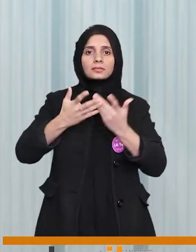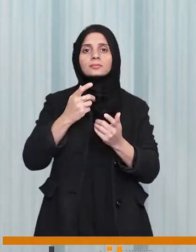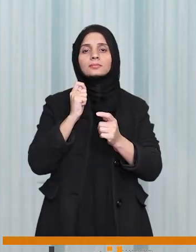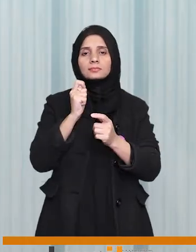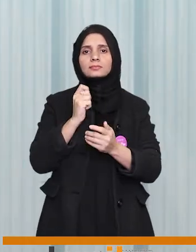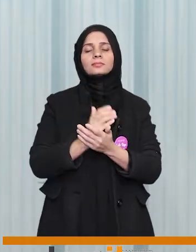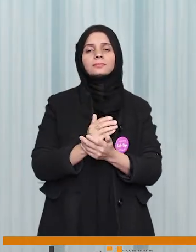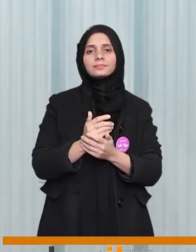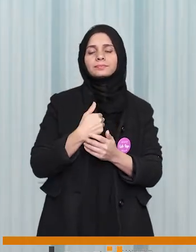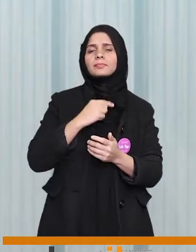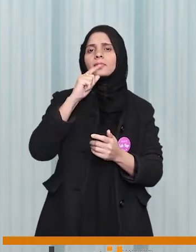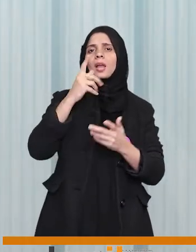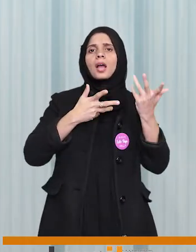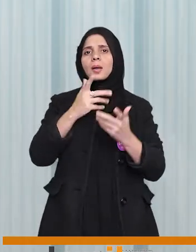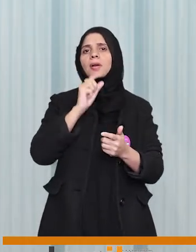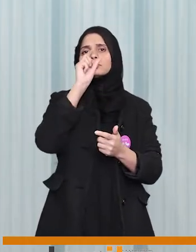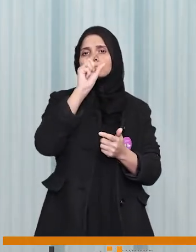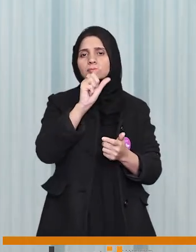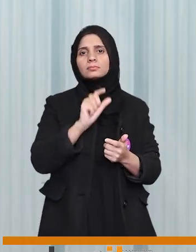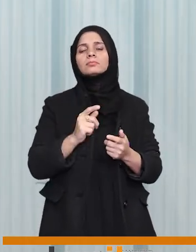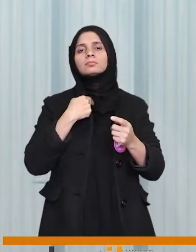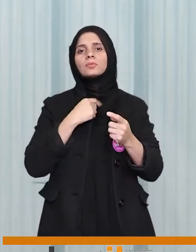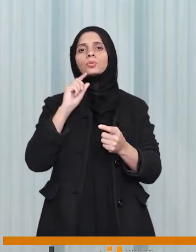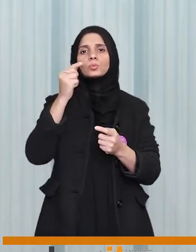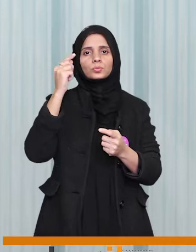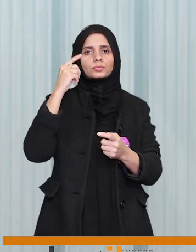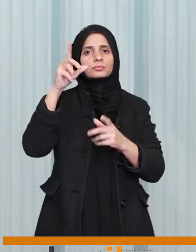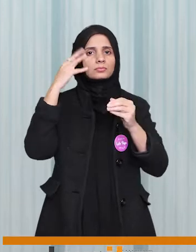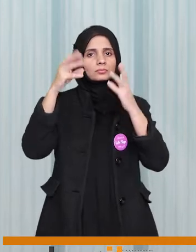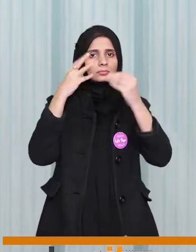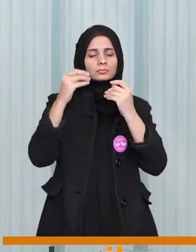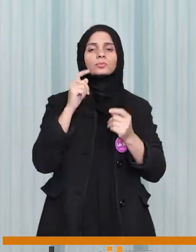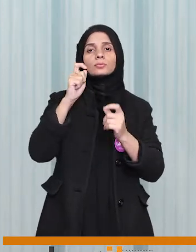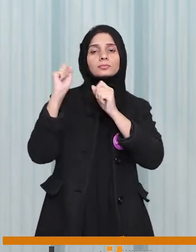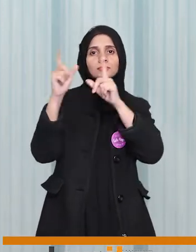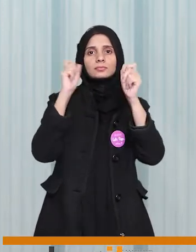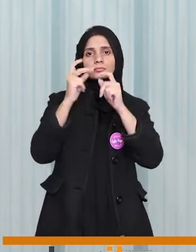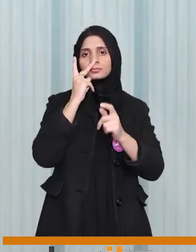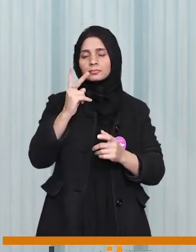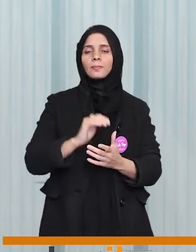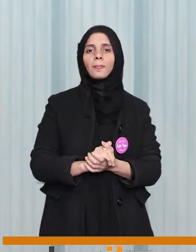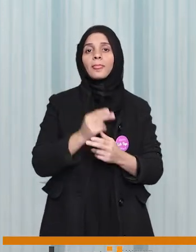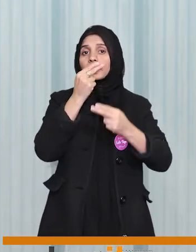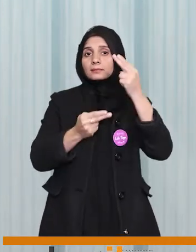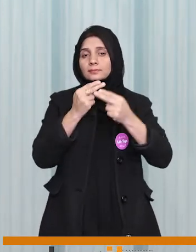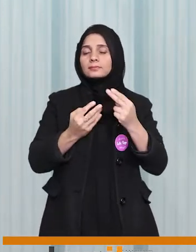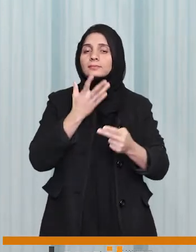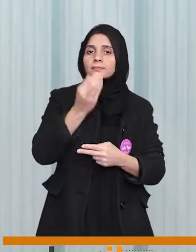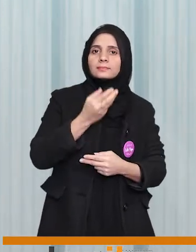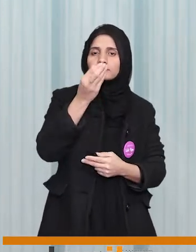We will have a brief overview of each freelance marketplace. We will seek information about each of them through screenshot.